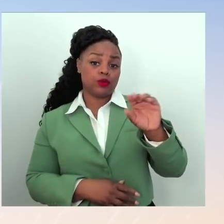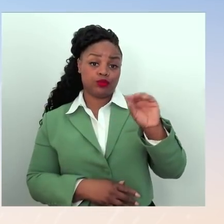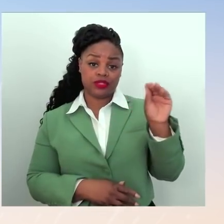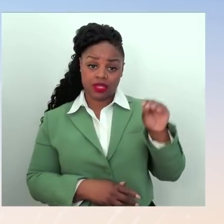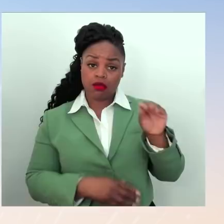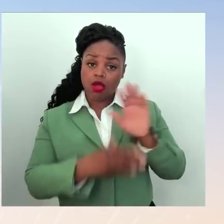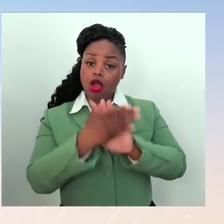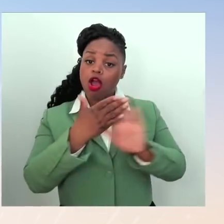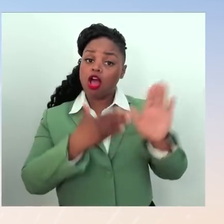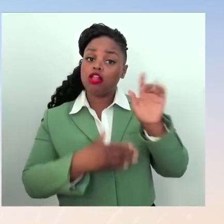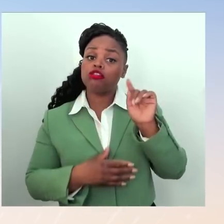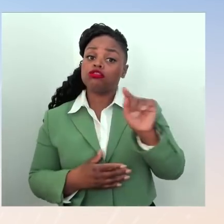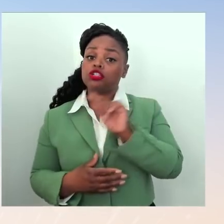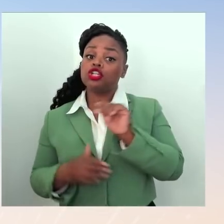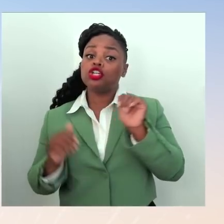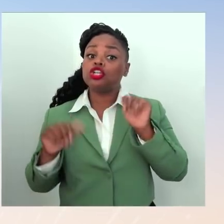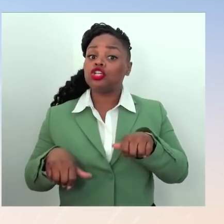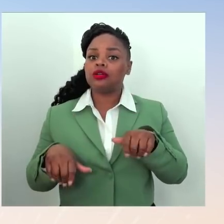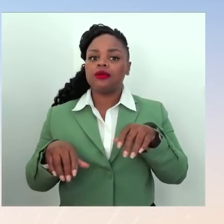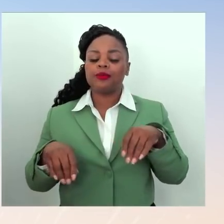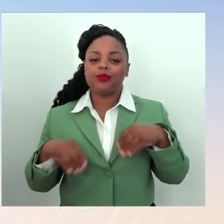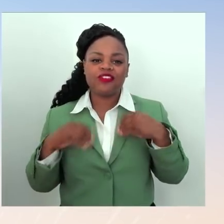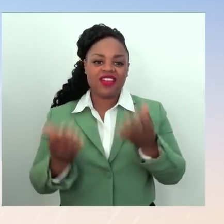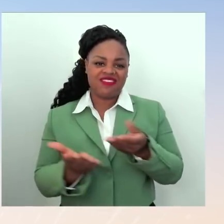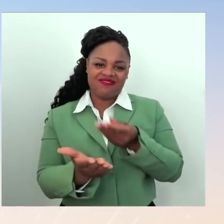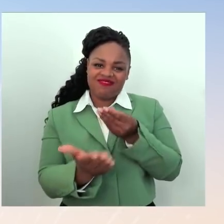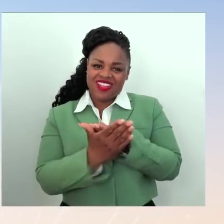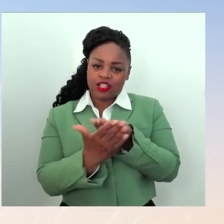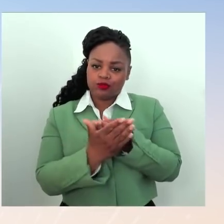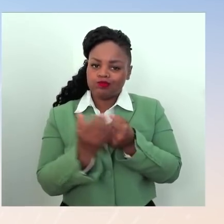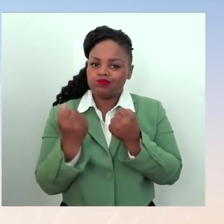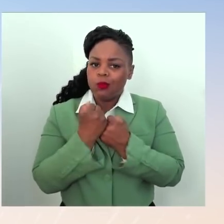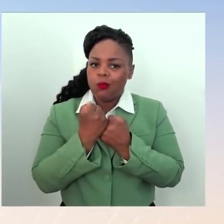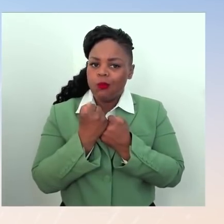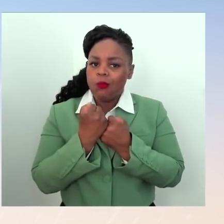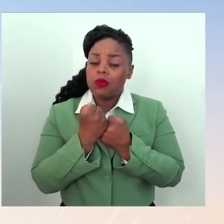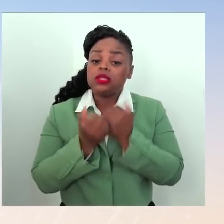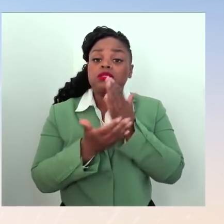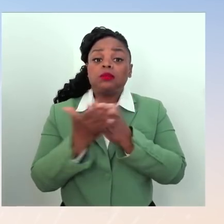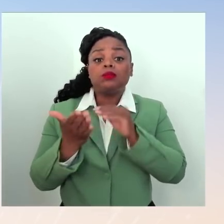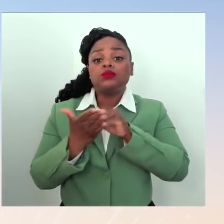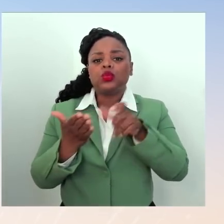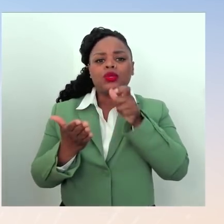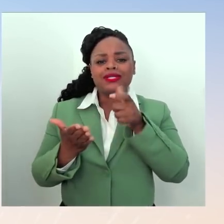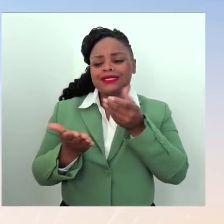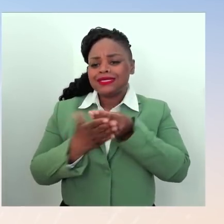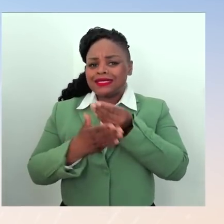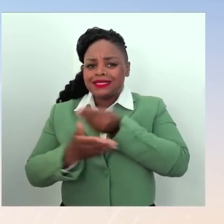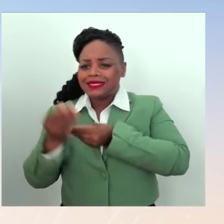at risk of dropping out, 81 percent of colleges to keep students' net prices similar to pre-pandemic levels,